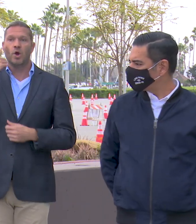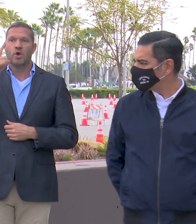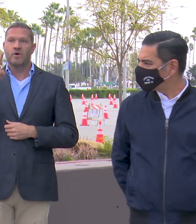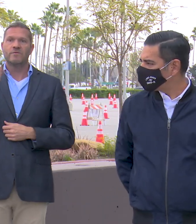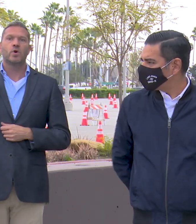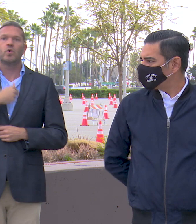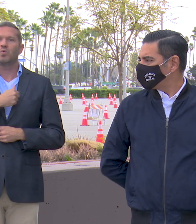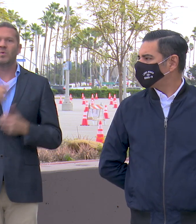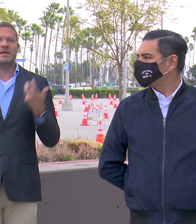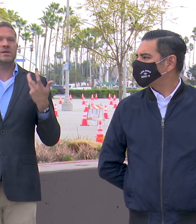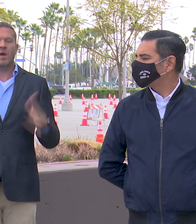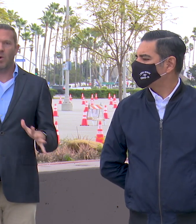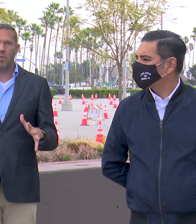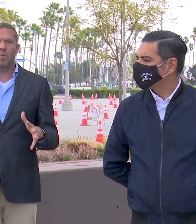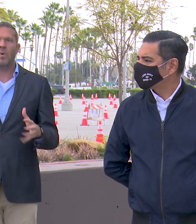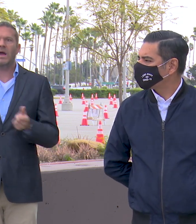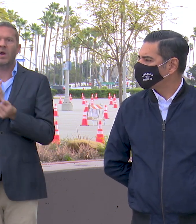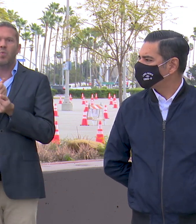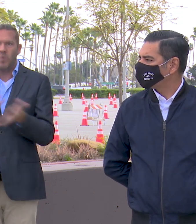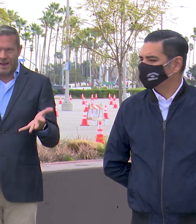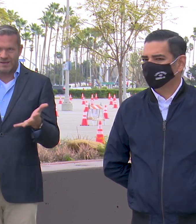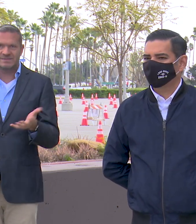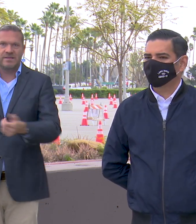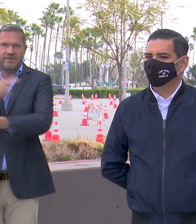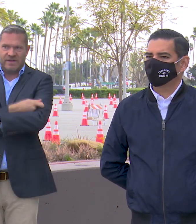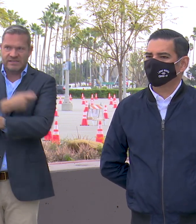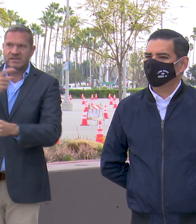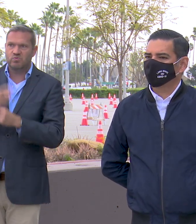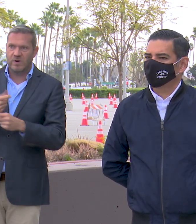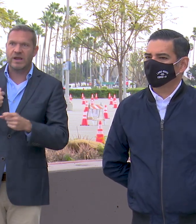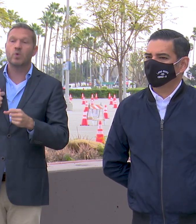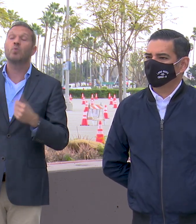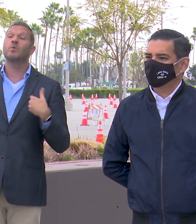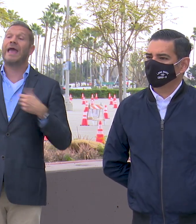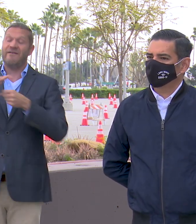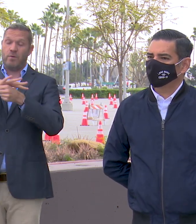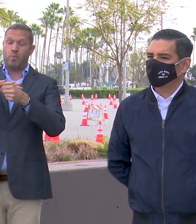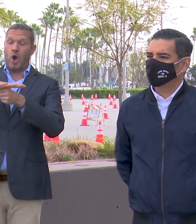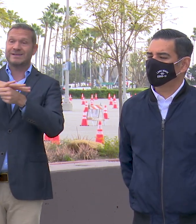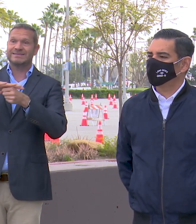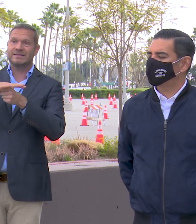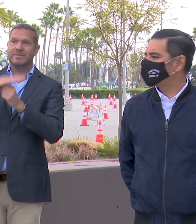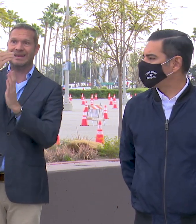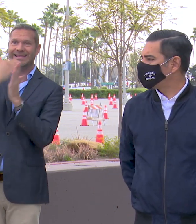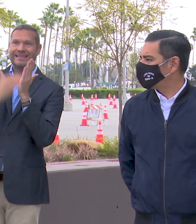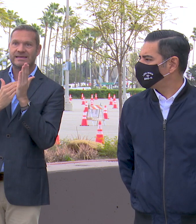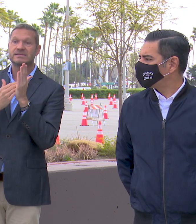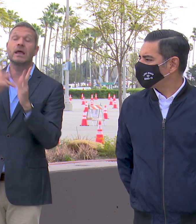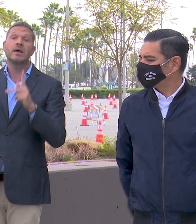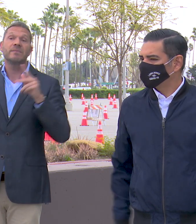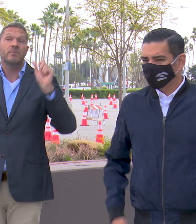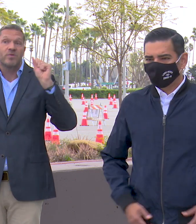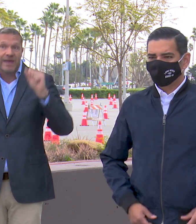want to waste vaccine. We haven't up to this time. So we have a proximity list which is basically people who are eligible who live close and